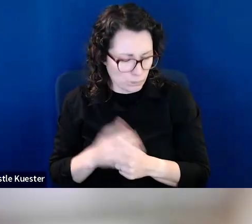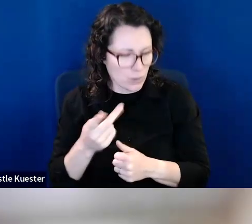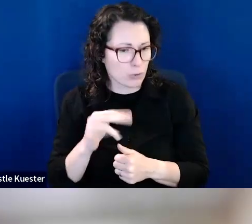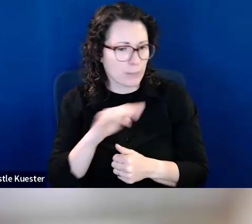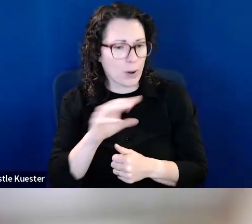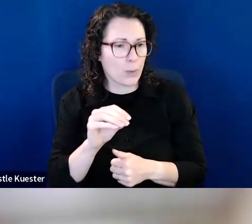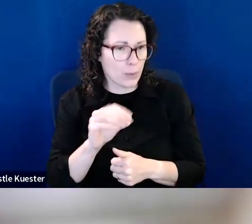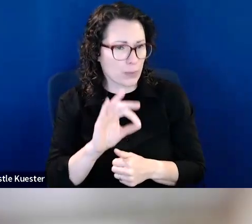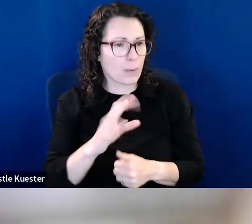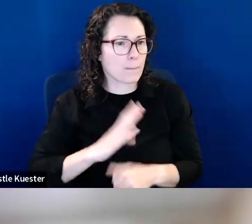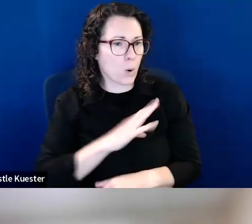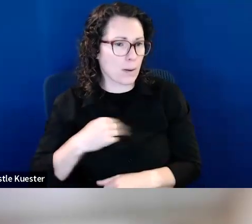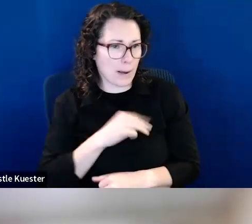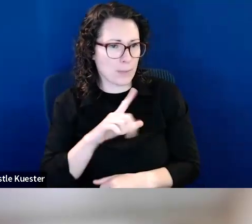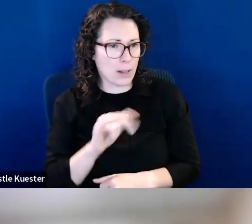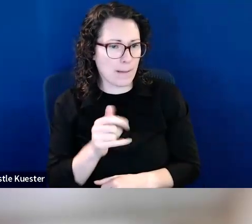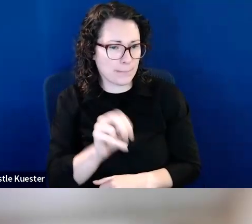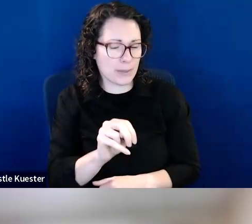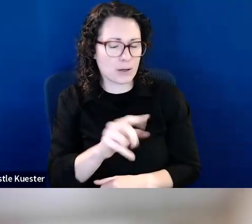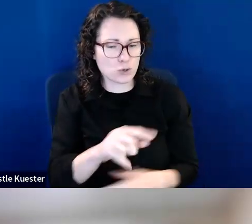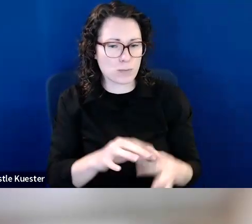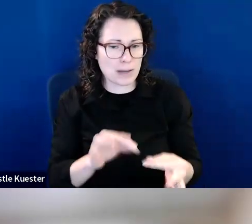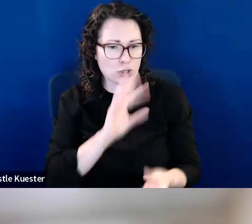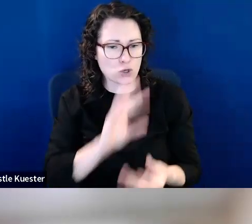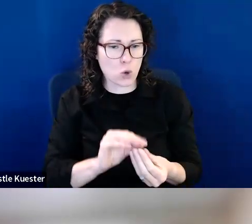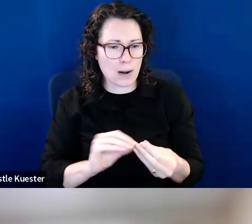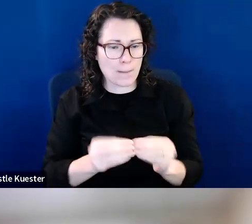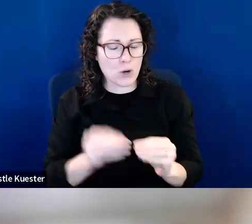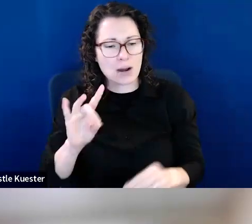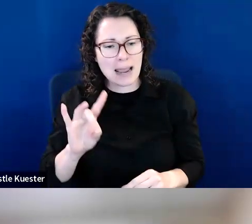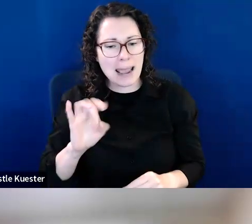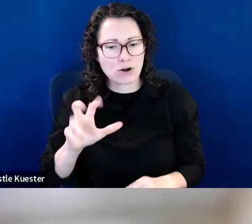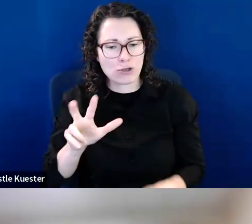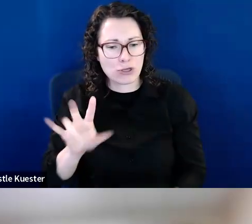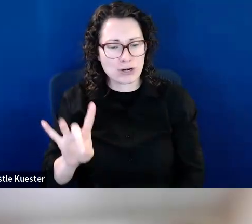you know I think you mentioned so the the total number that uh that I mentioned is 838 orphan drug